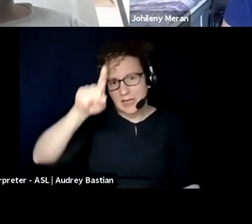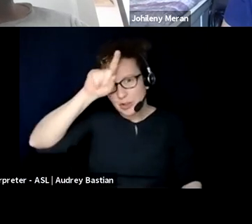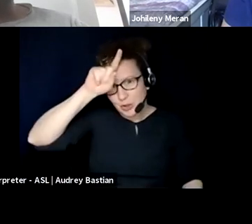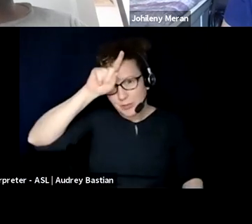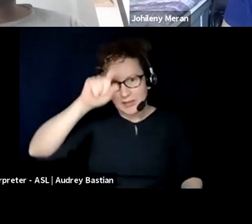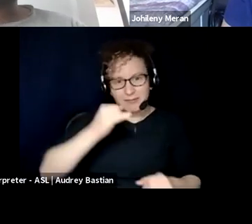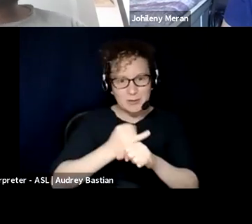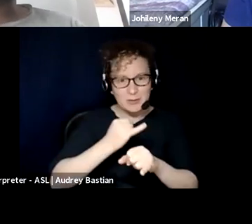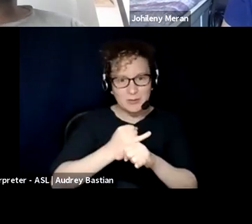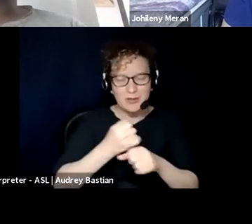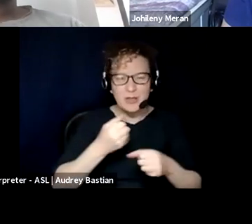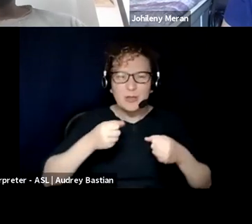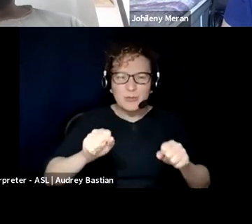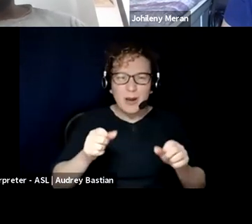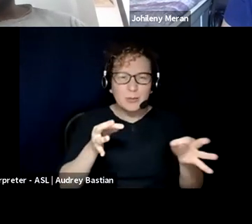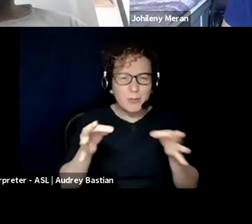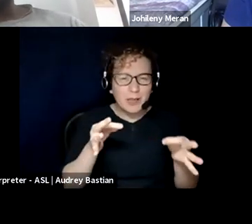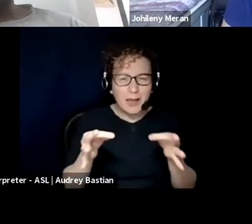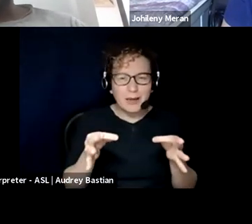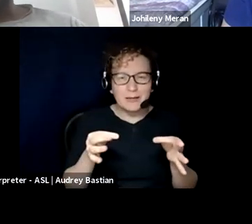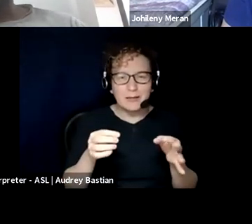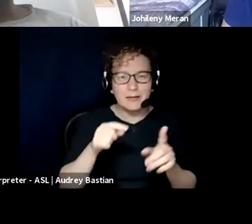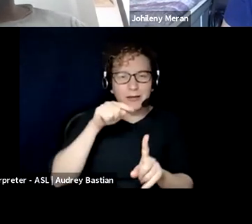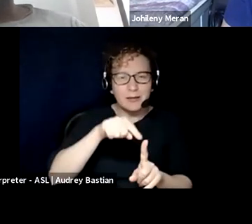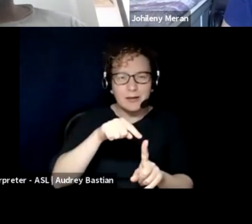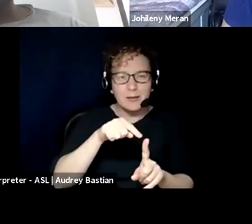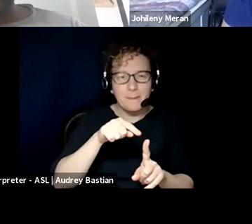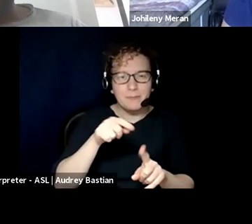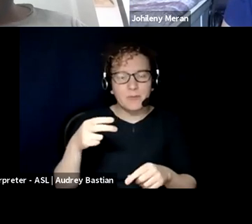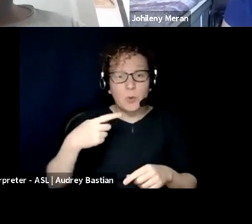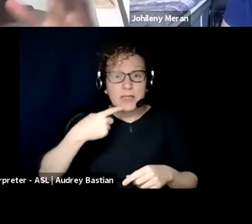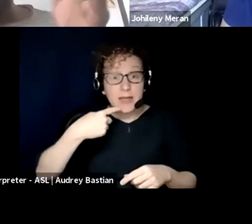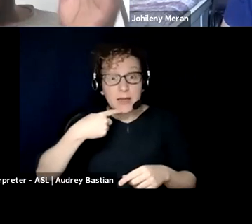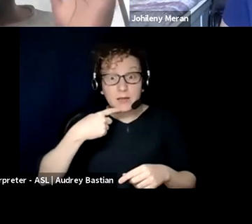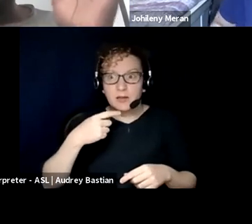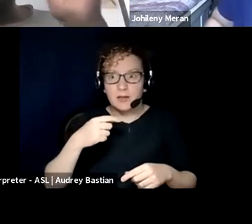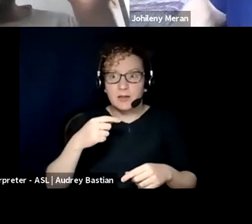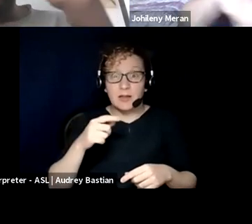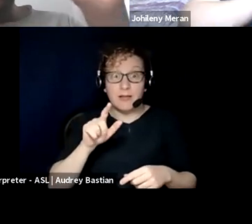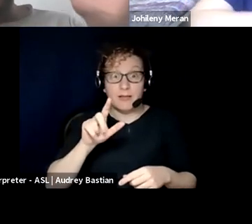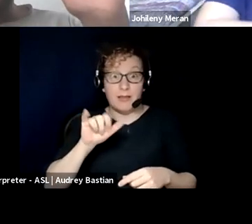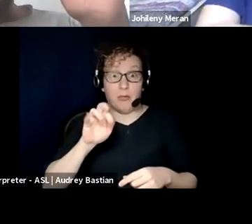And so he was trying to explain -- literally I remember what he was trying to say because